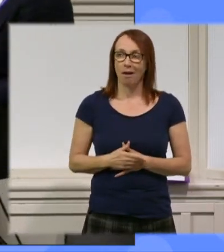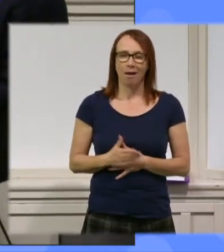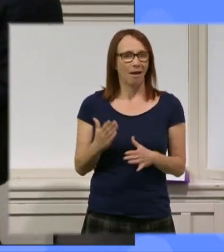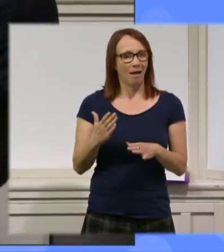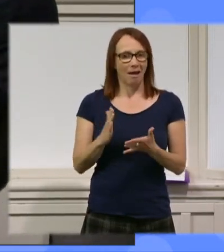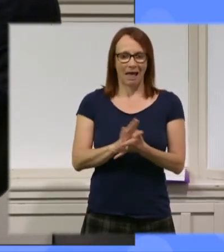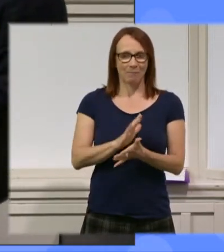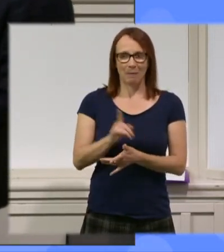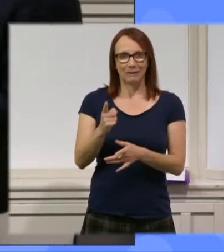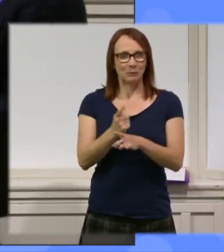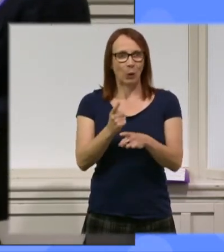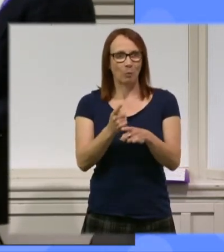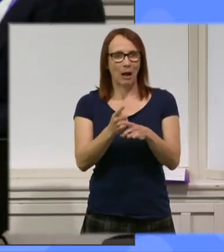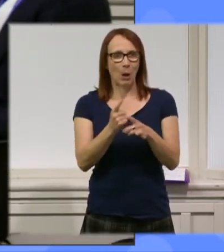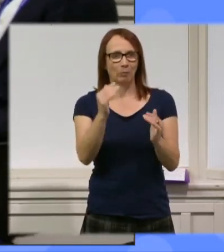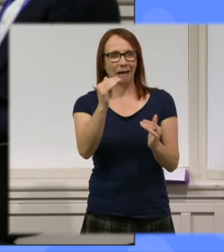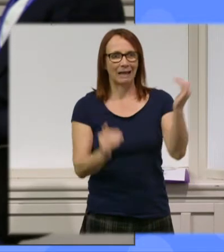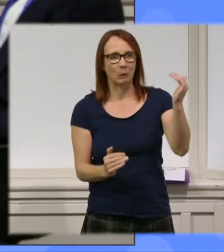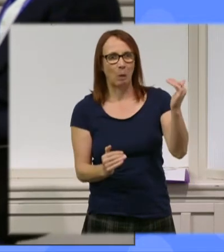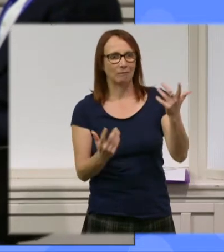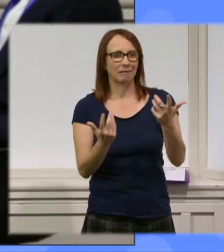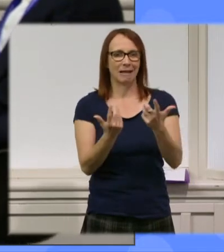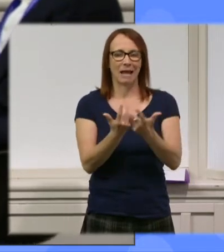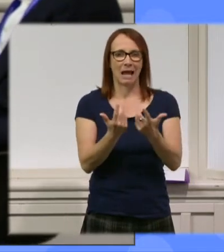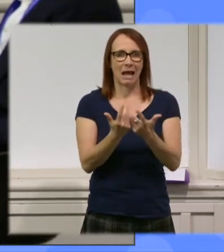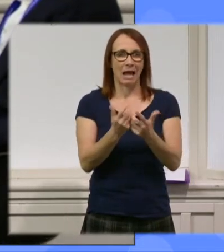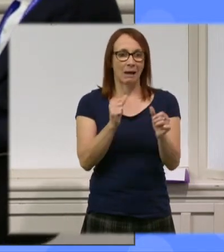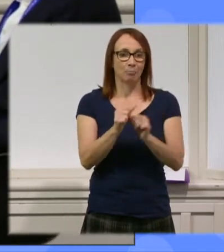inequality and the way to deal with inequality is to reform the tax system